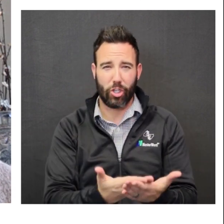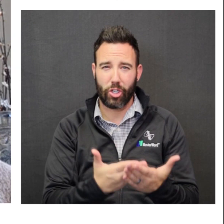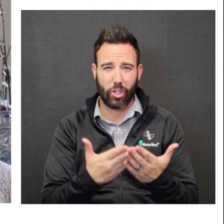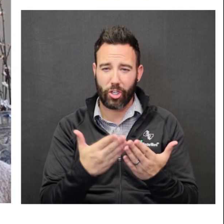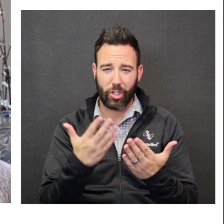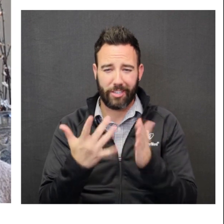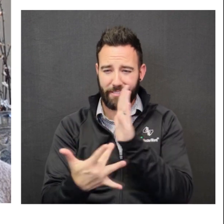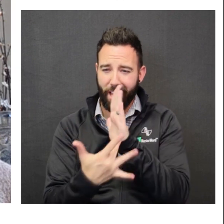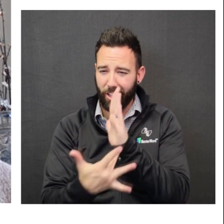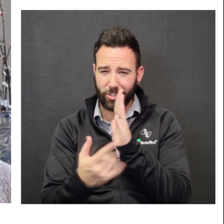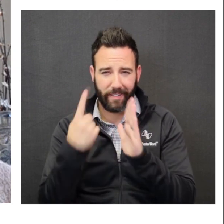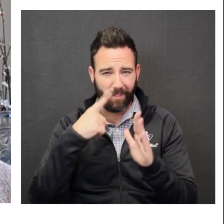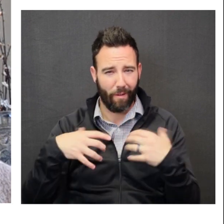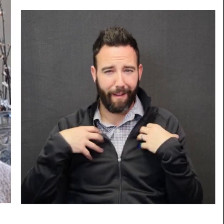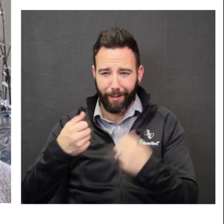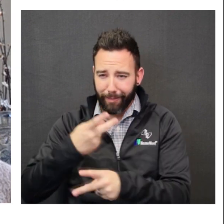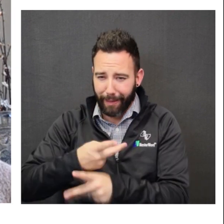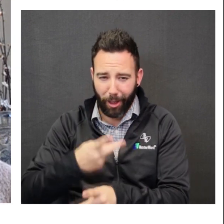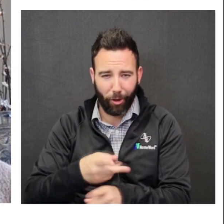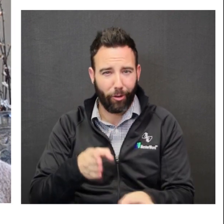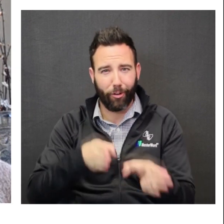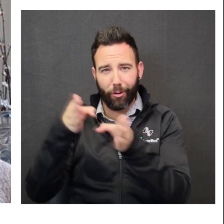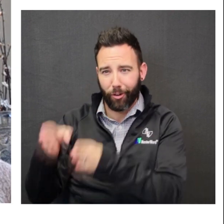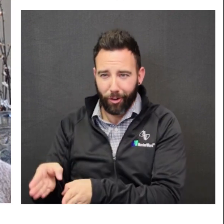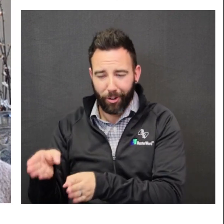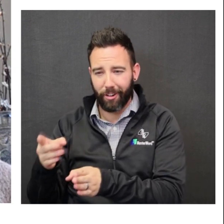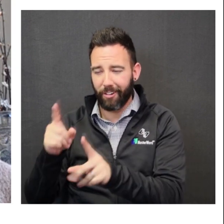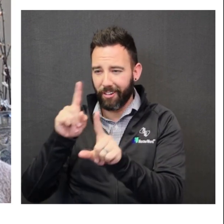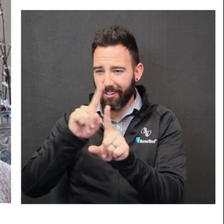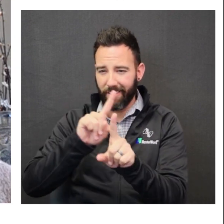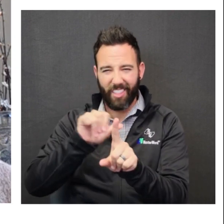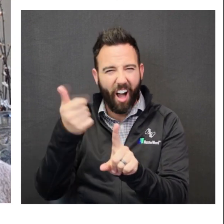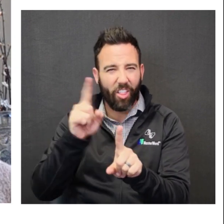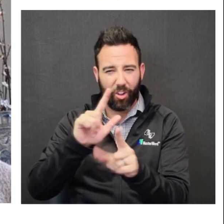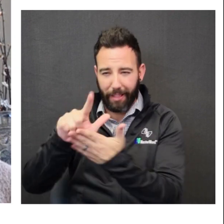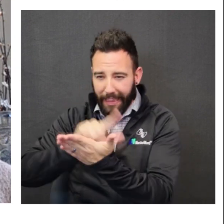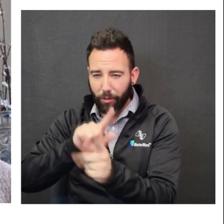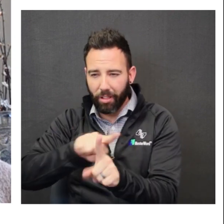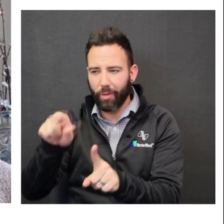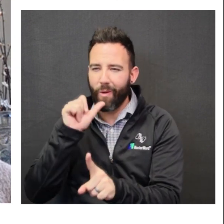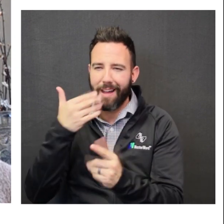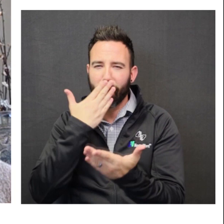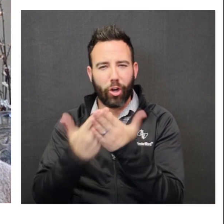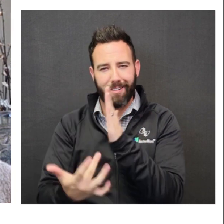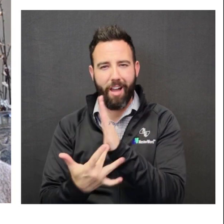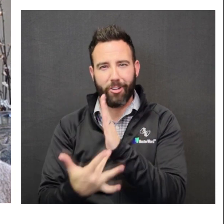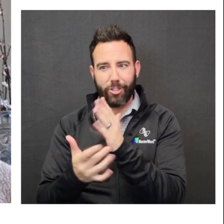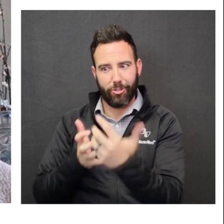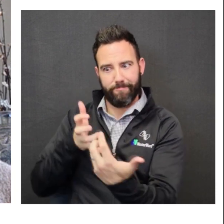on our community side and for healthcare, and for education, and all the ways we actually need to have the ability to